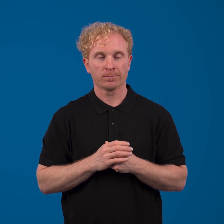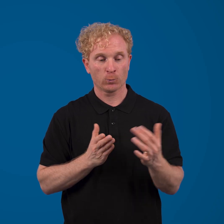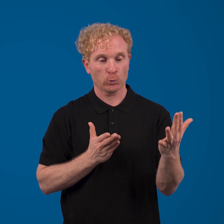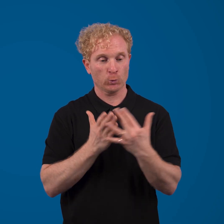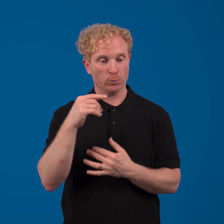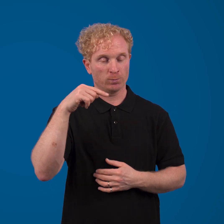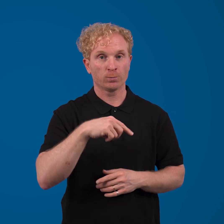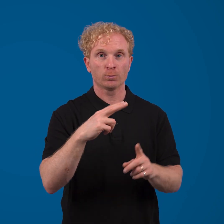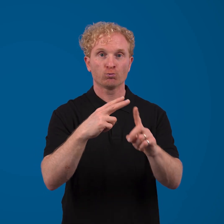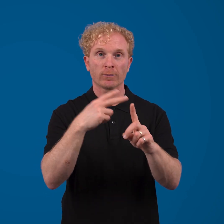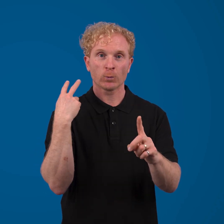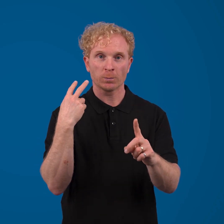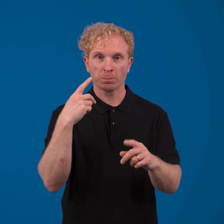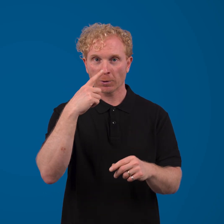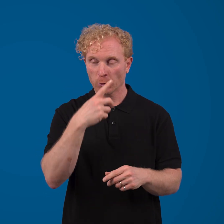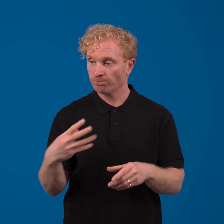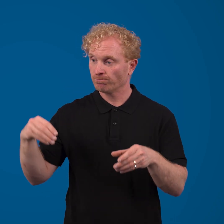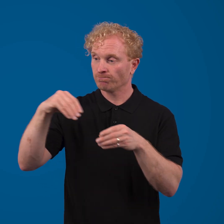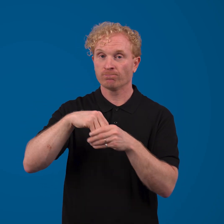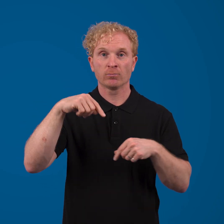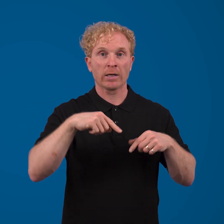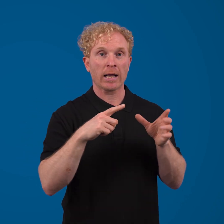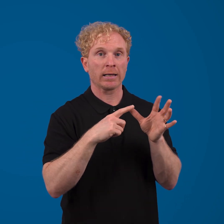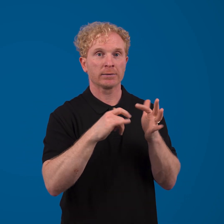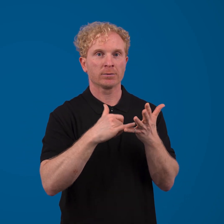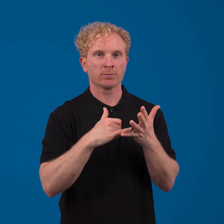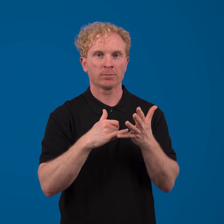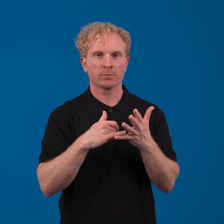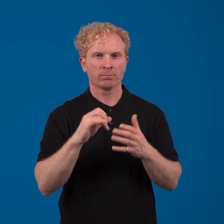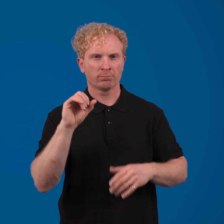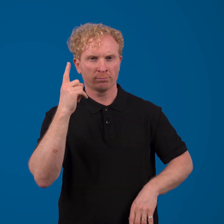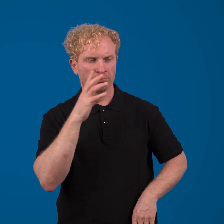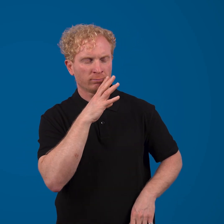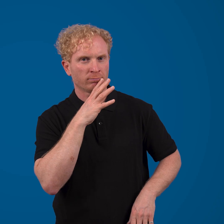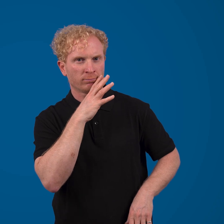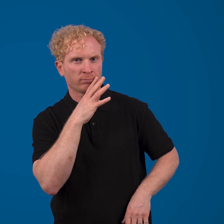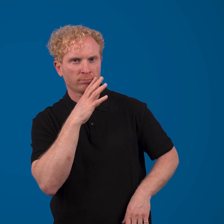Throughout the Review, people that took part had a low understanding of ADS